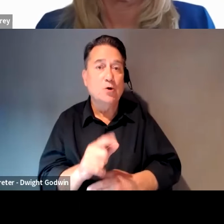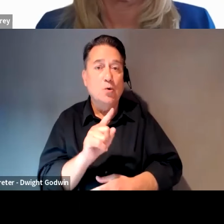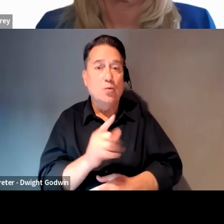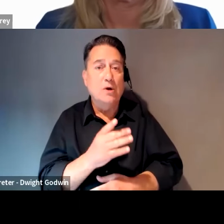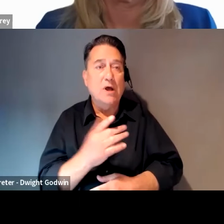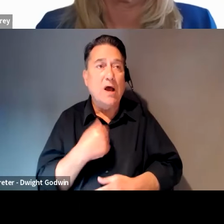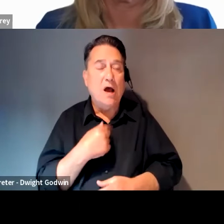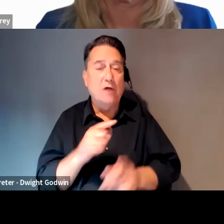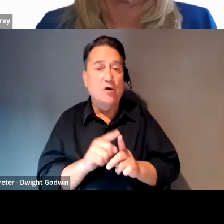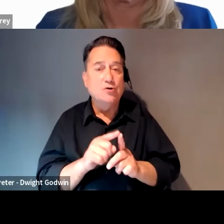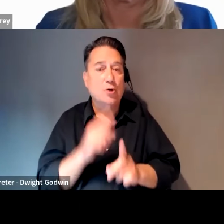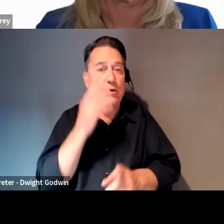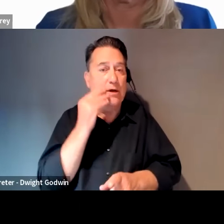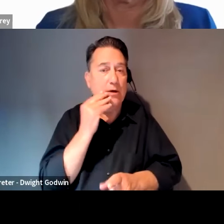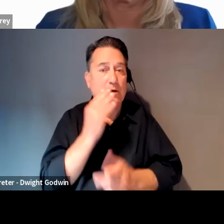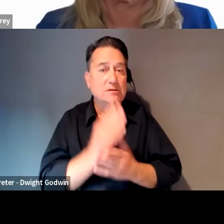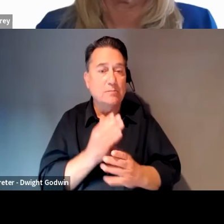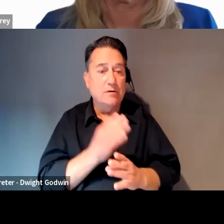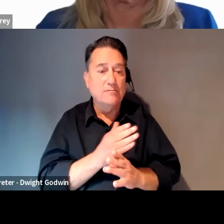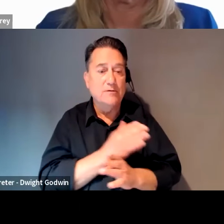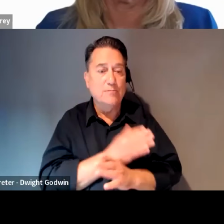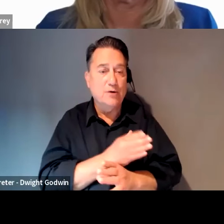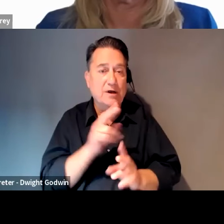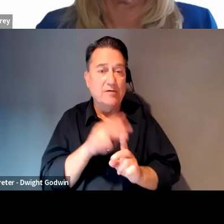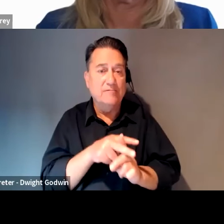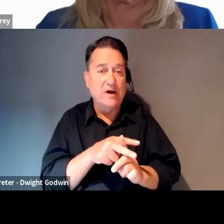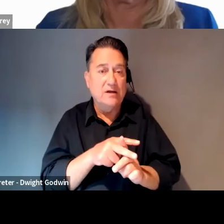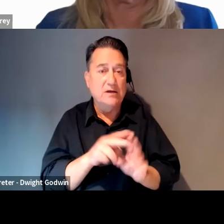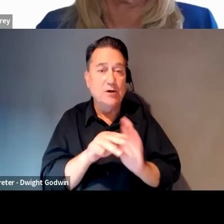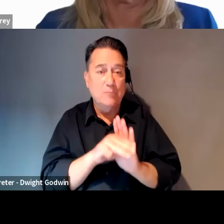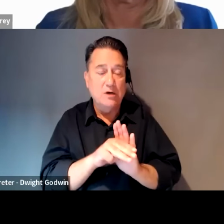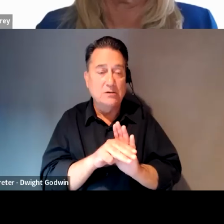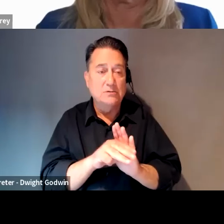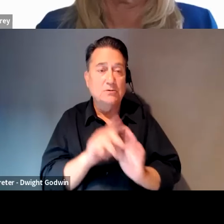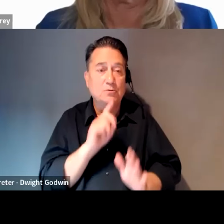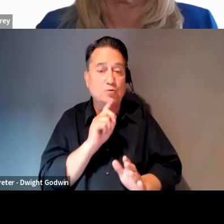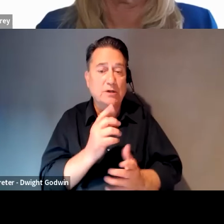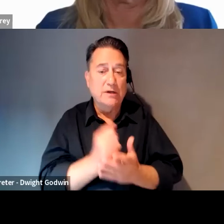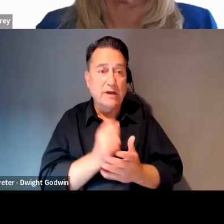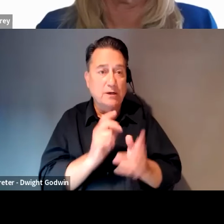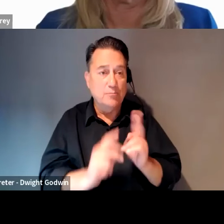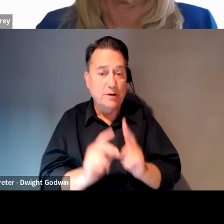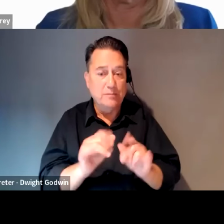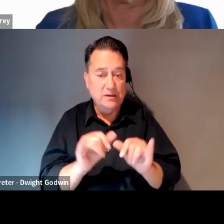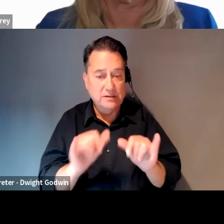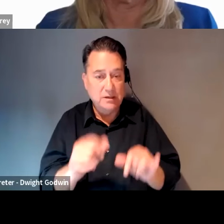had experience with some of that pre-filing models is really getting folks and systems to think outside the box